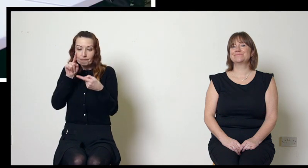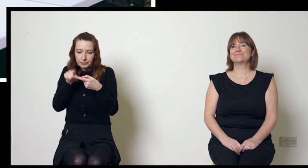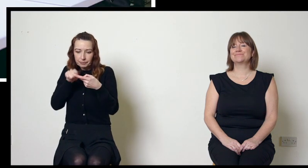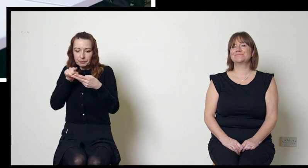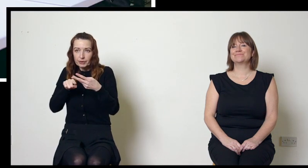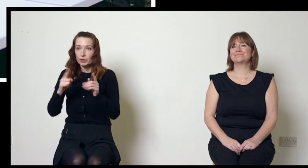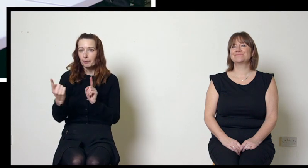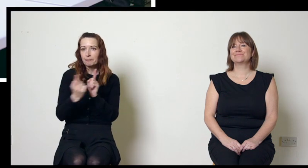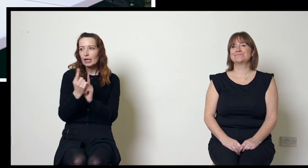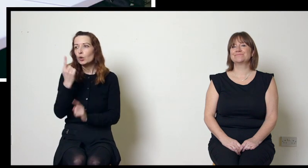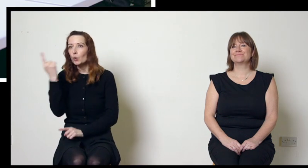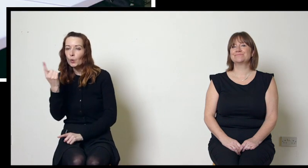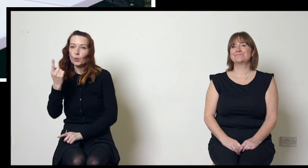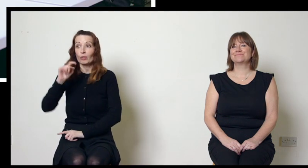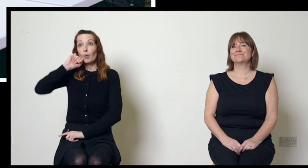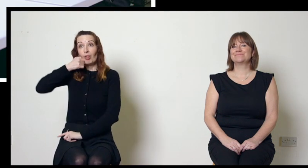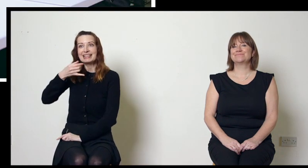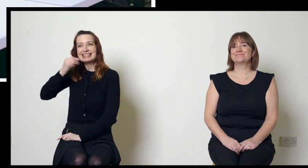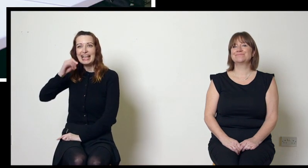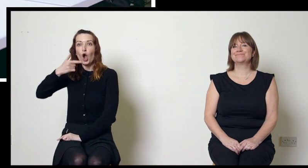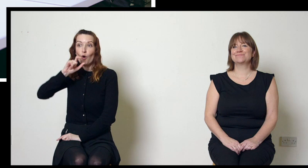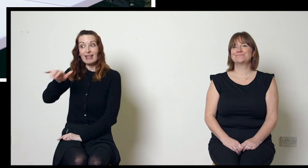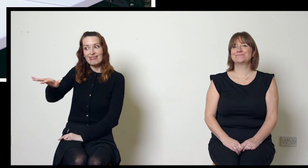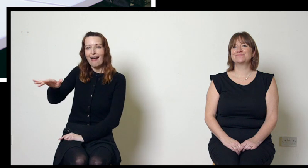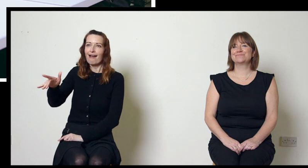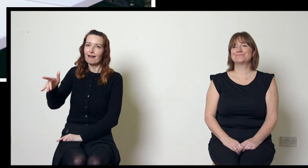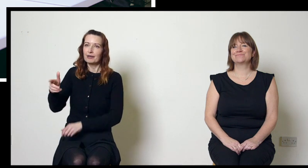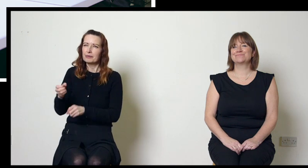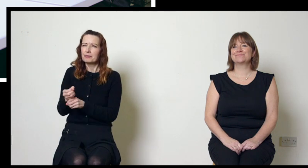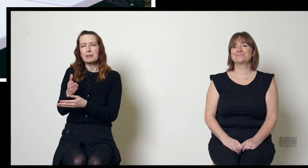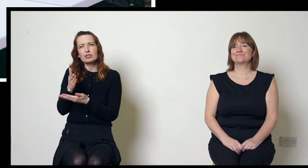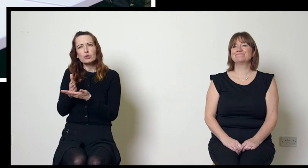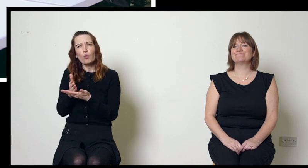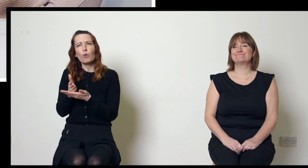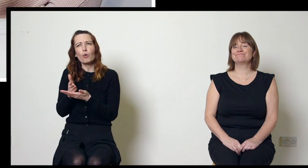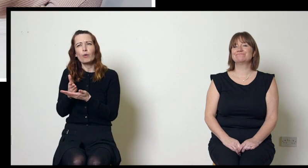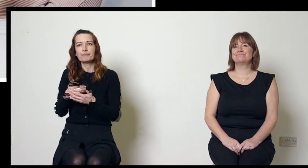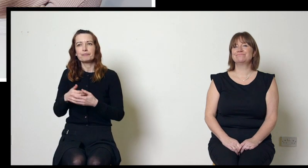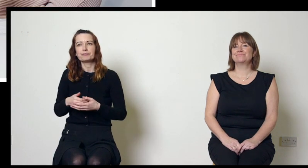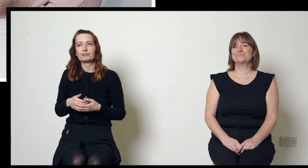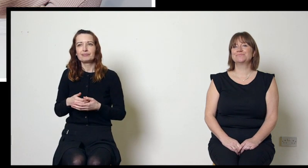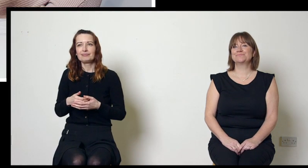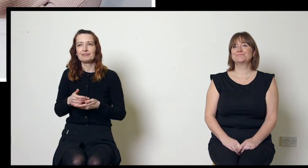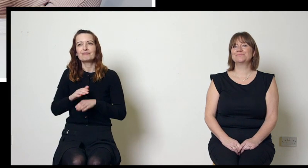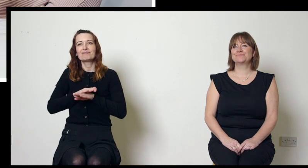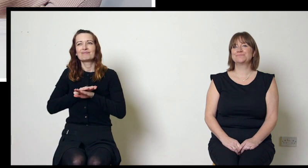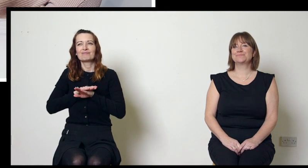and there will be tea and coffee, and we've taken it so that I think that it's not just about the DDN community,